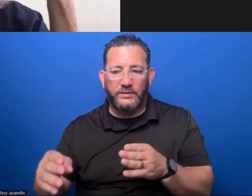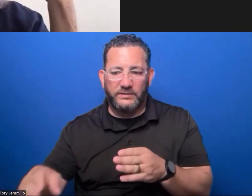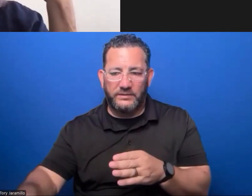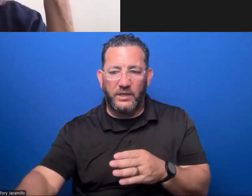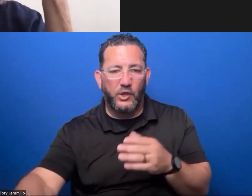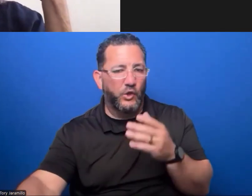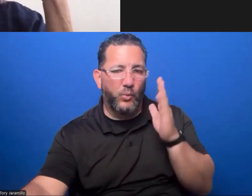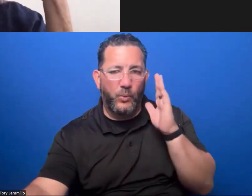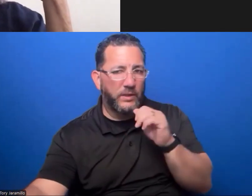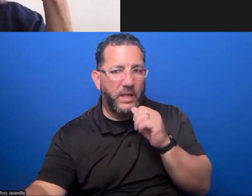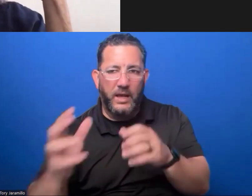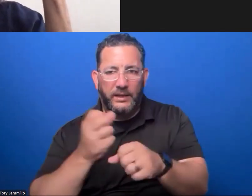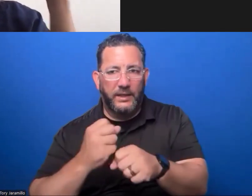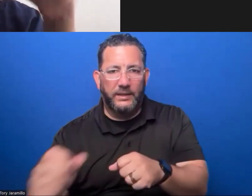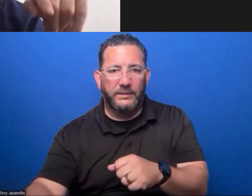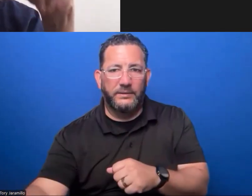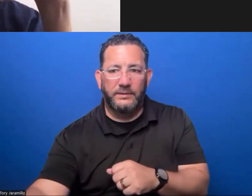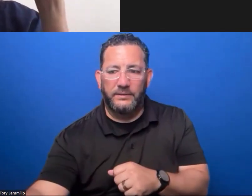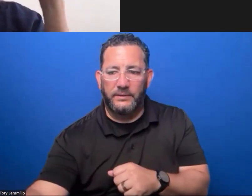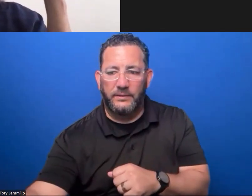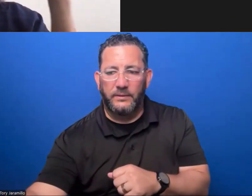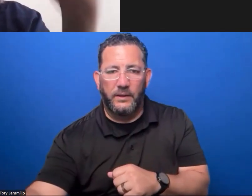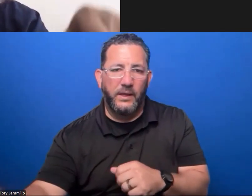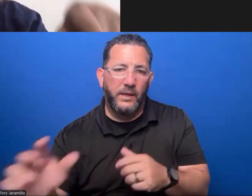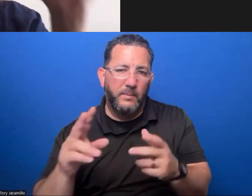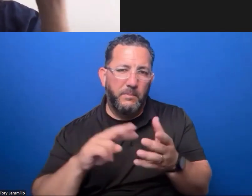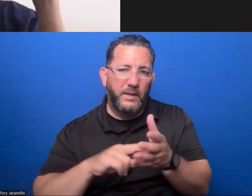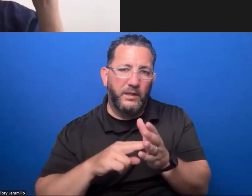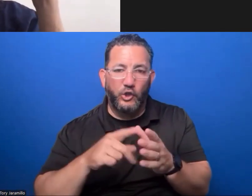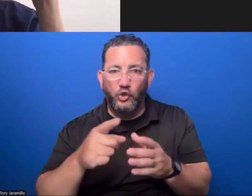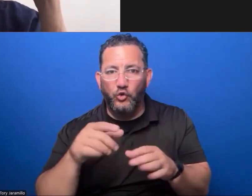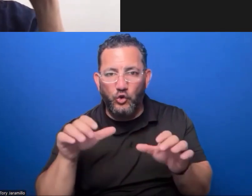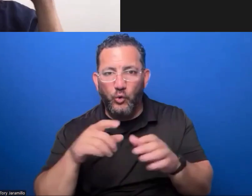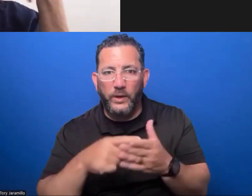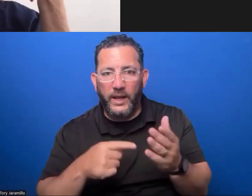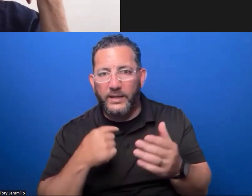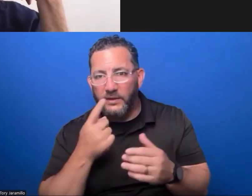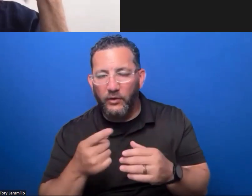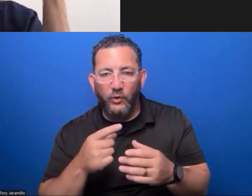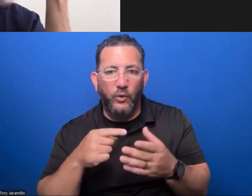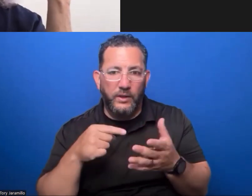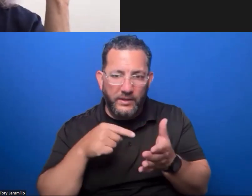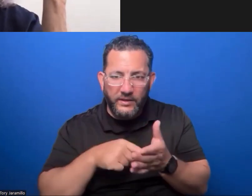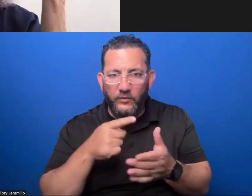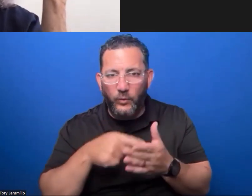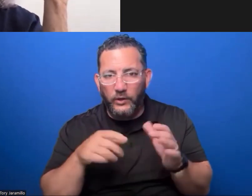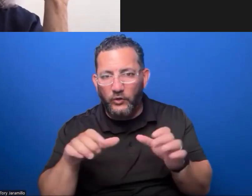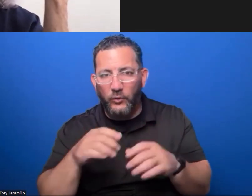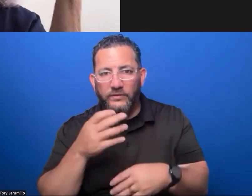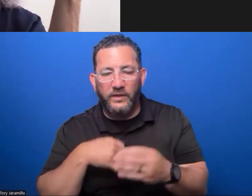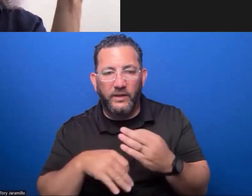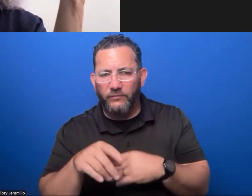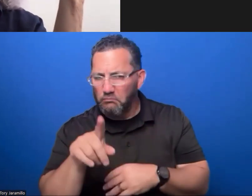get, and the focus being you do what I say. This is what you do, rather than what do you think about this? Is this working for